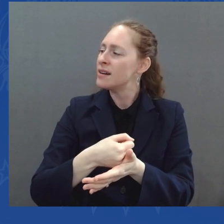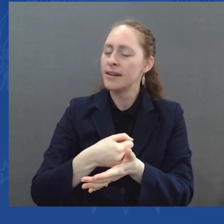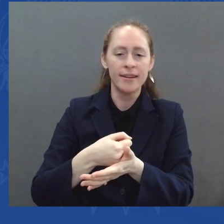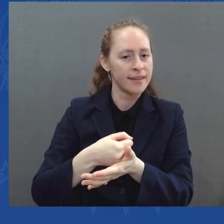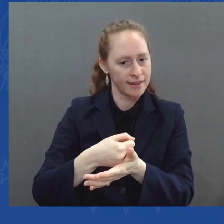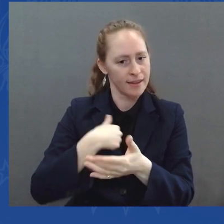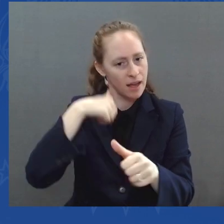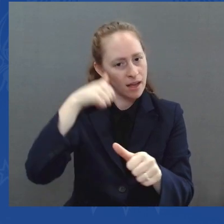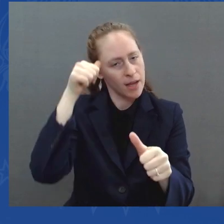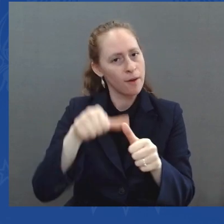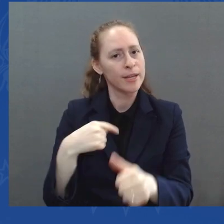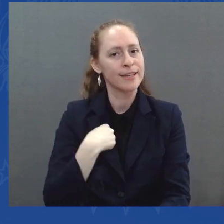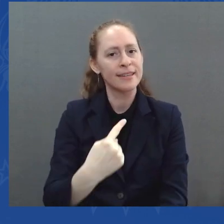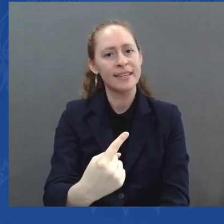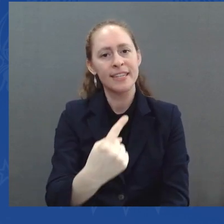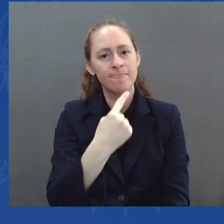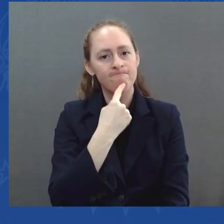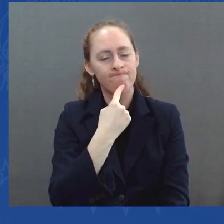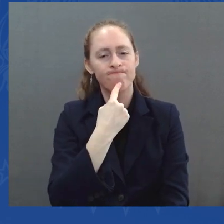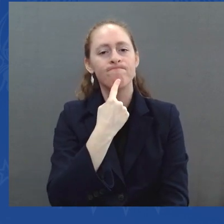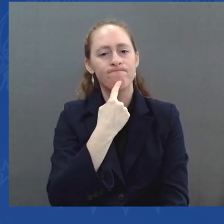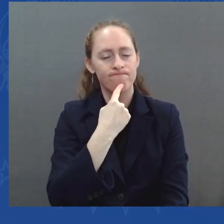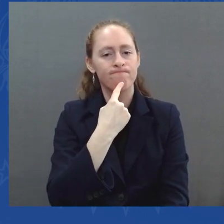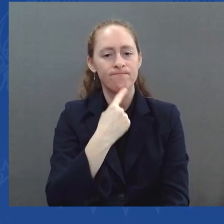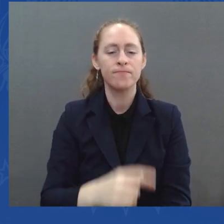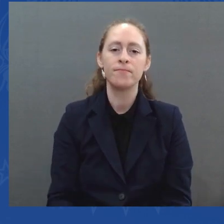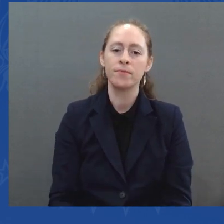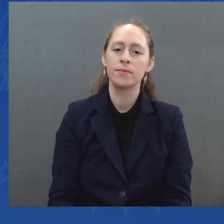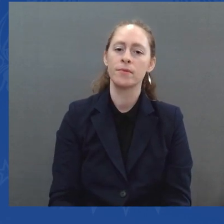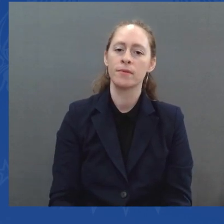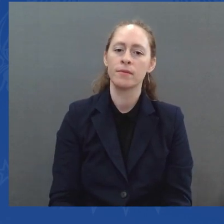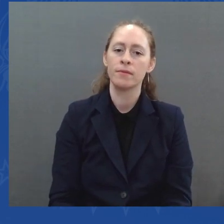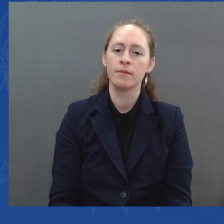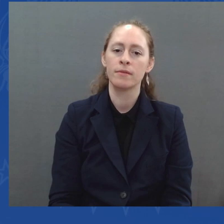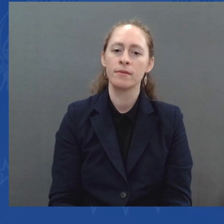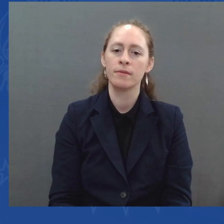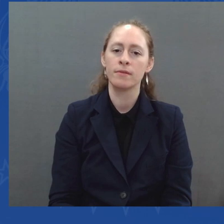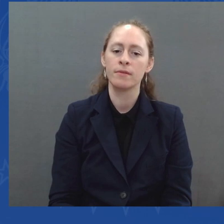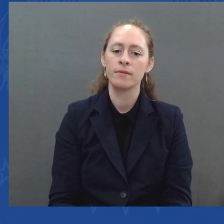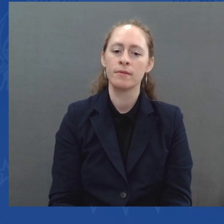But lo and behold, a little later than I'd expected,